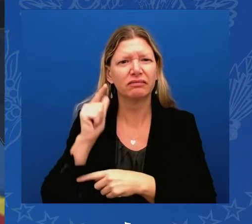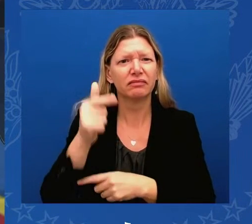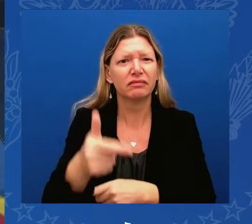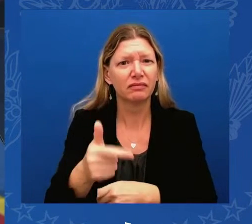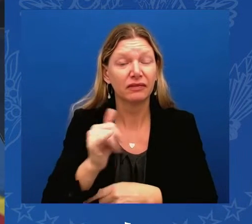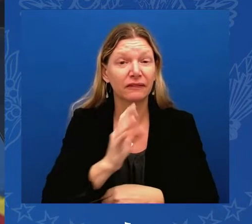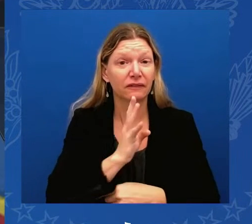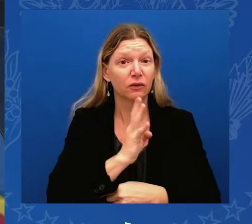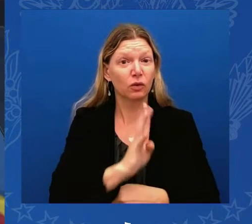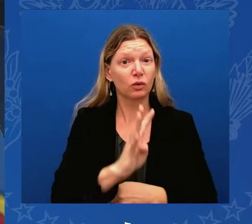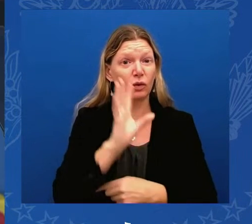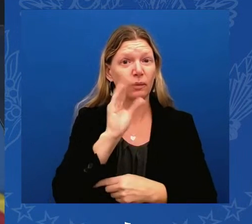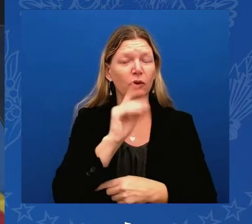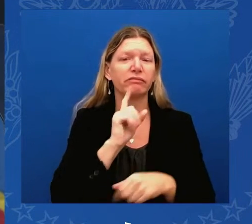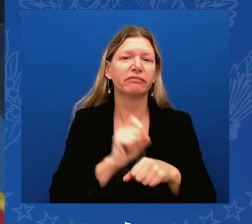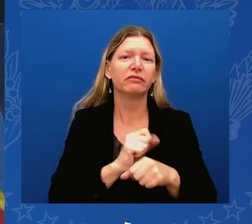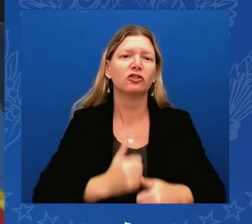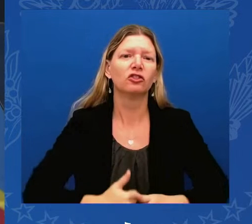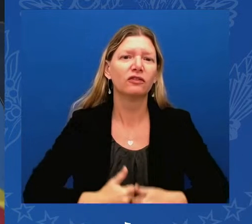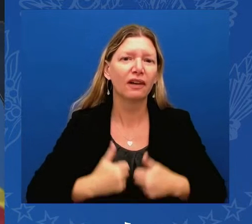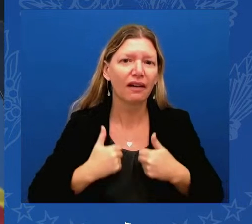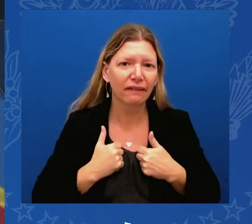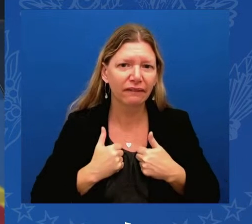laying in another hospital bed at Walter Reed hospital